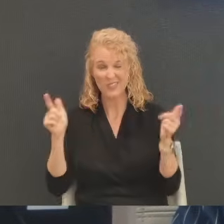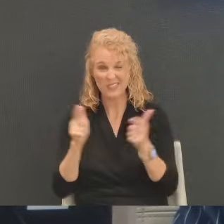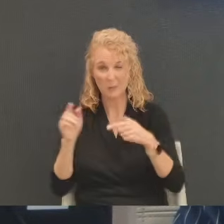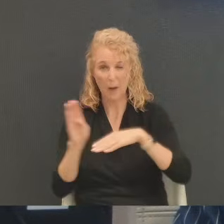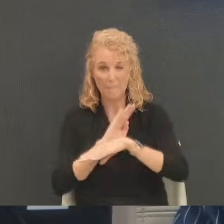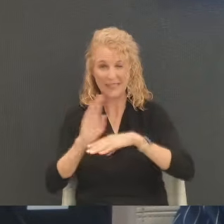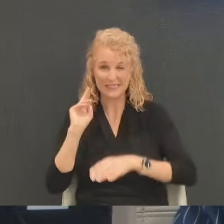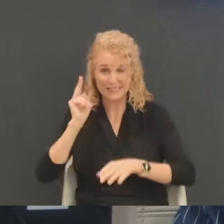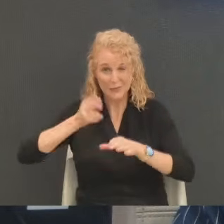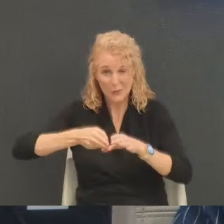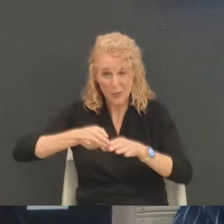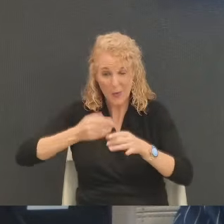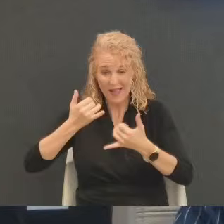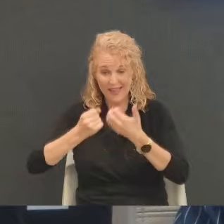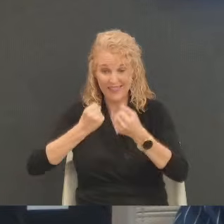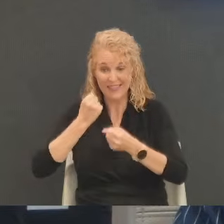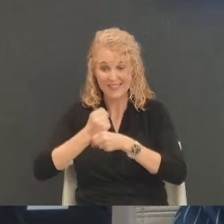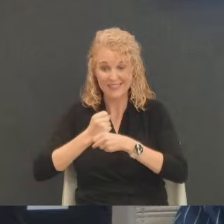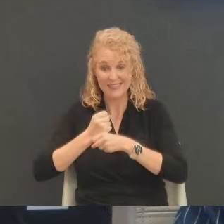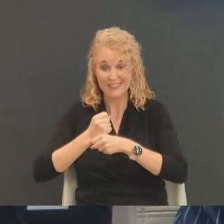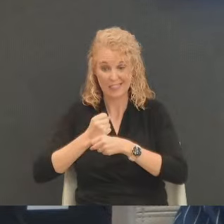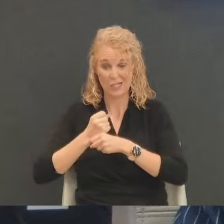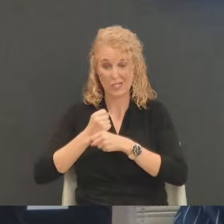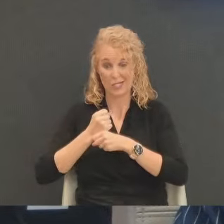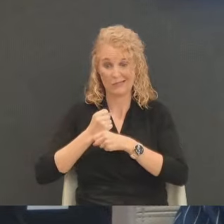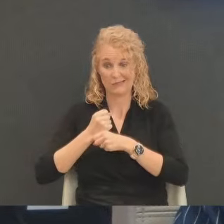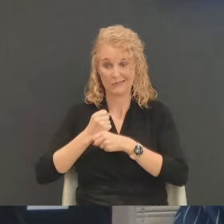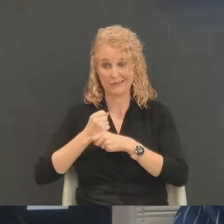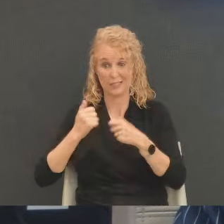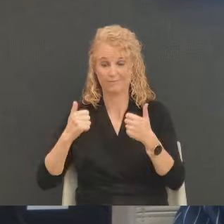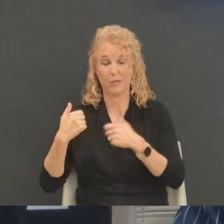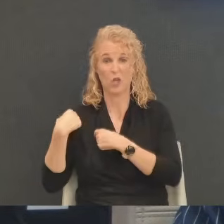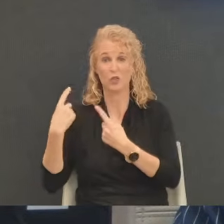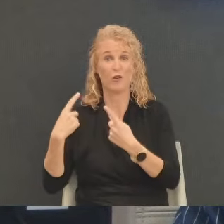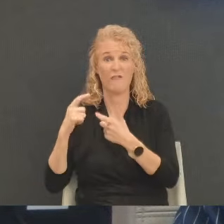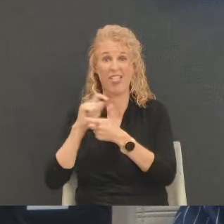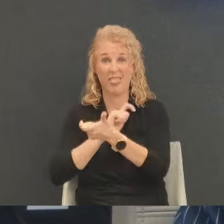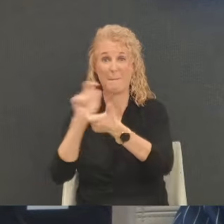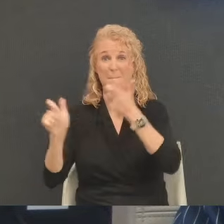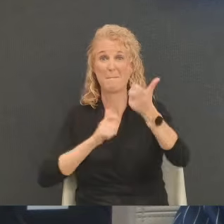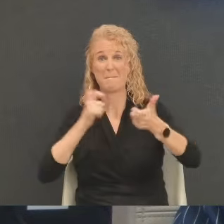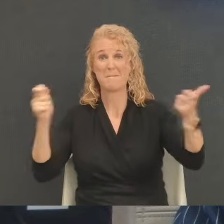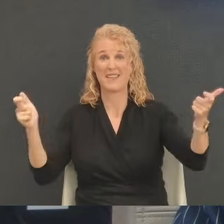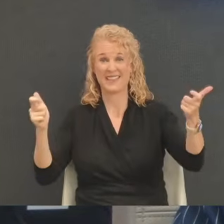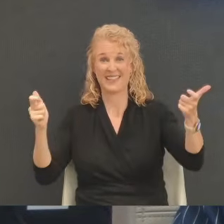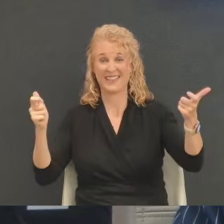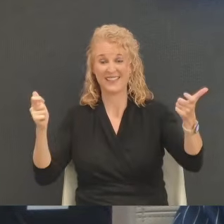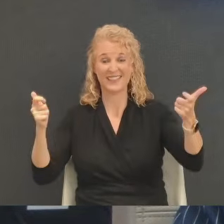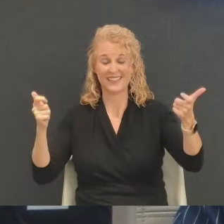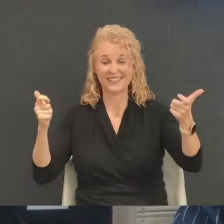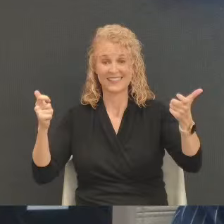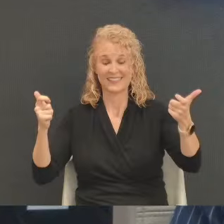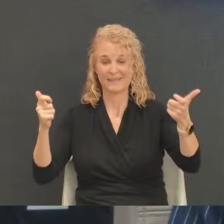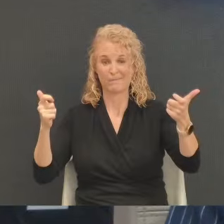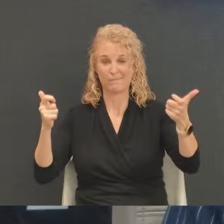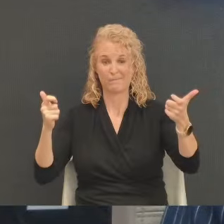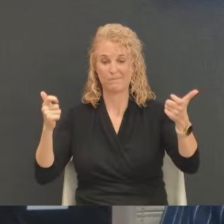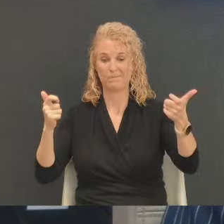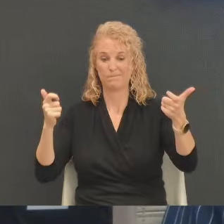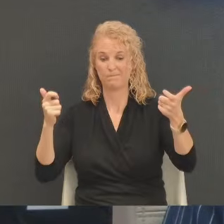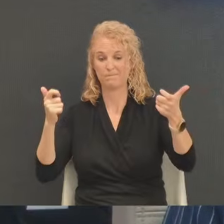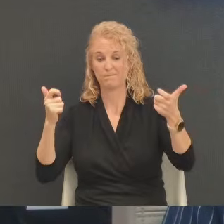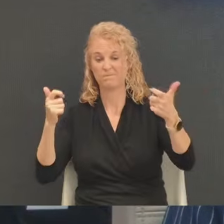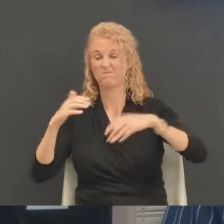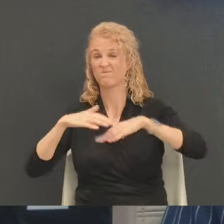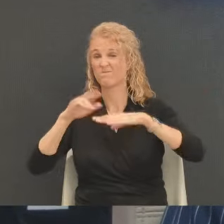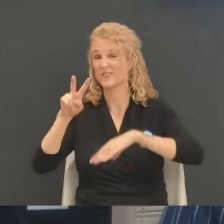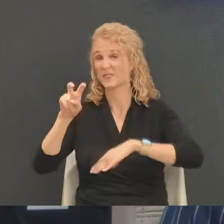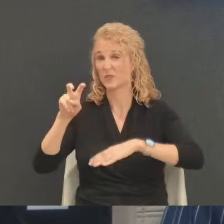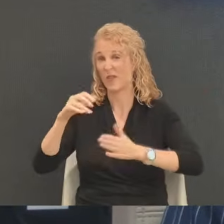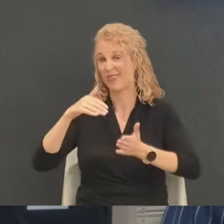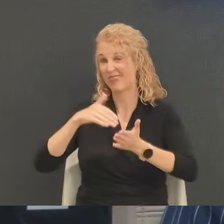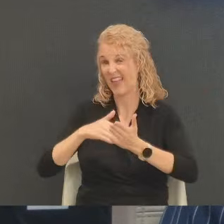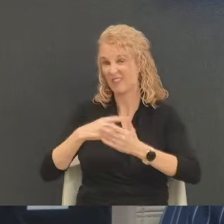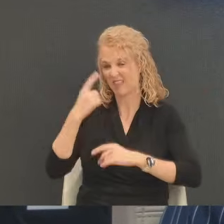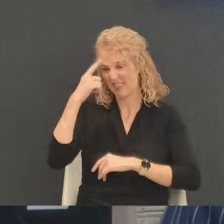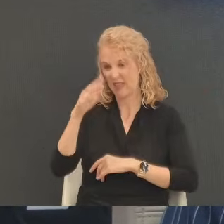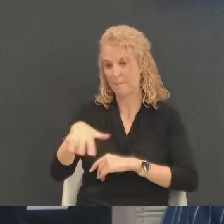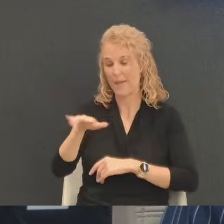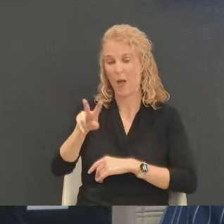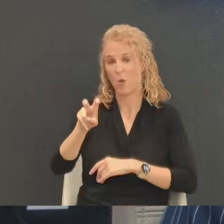this year. our largest sign up crowd that we've had. Um, we had over 200,000 about $200,000 in